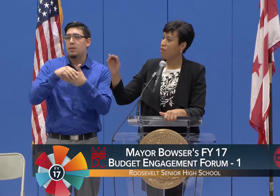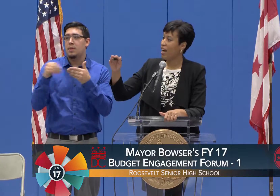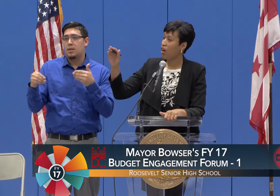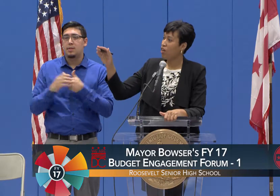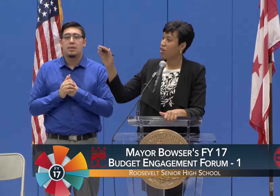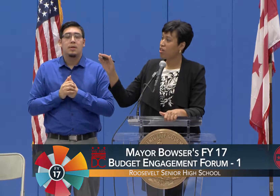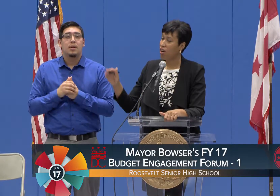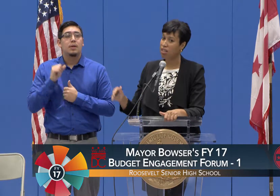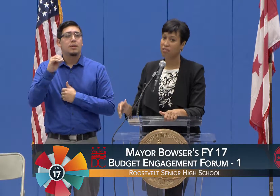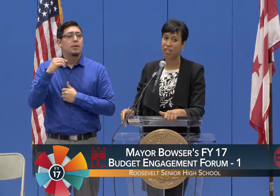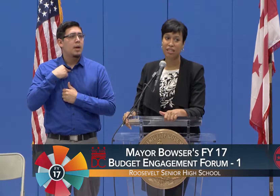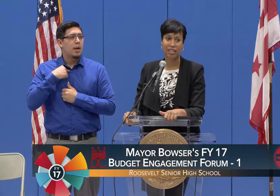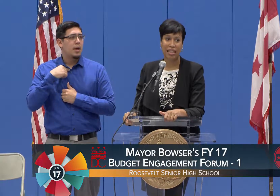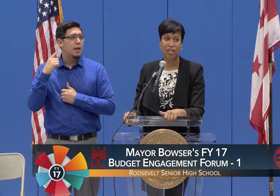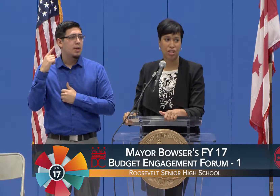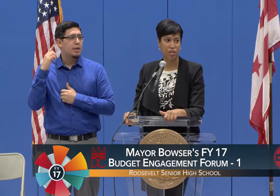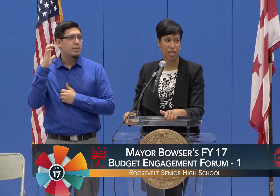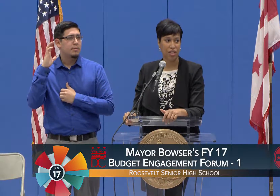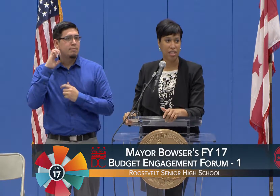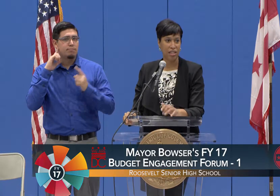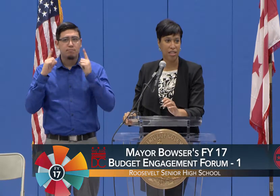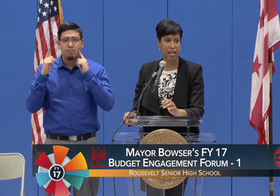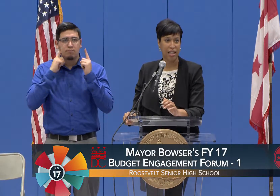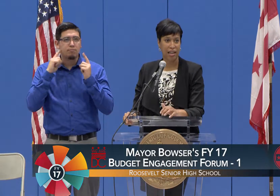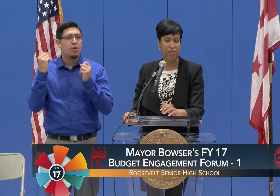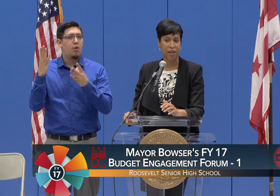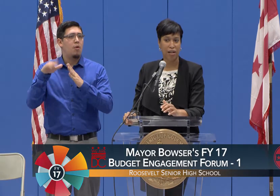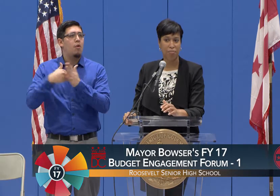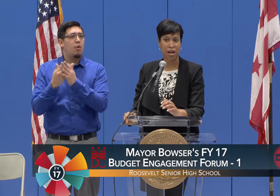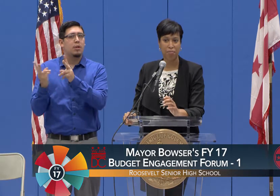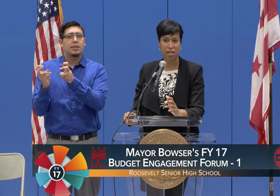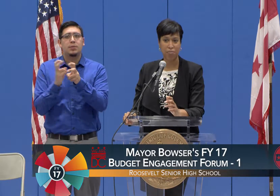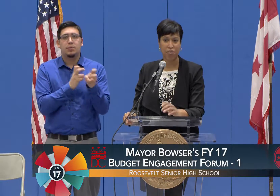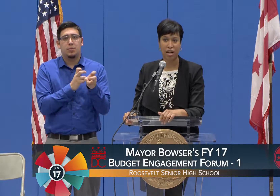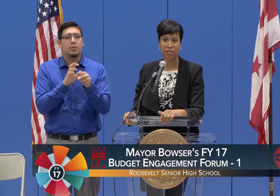SO I HEARD ALL OF THE ISSUE AREAS THAT HAVE POPPED UP AROUND